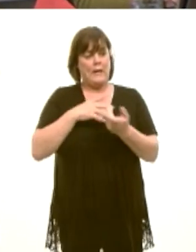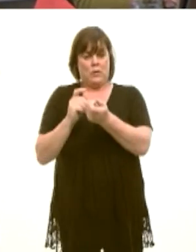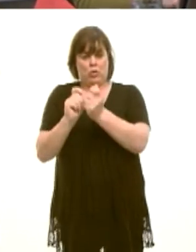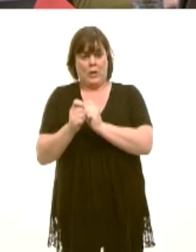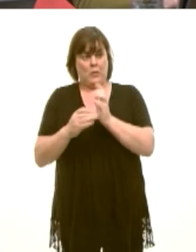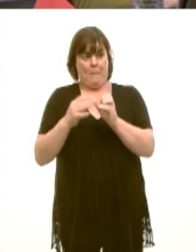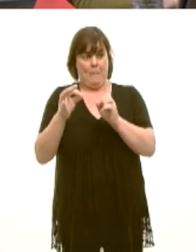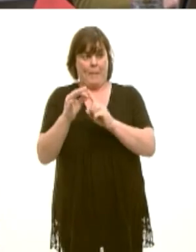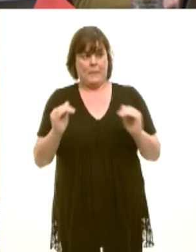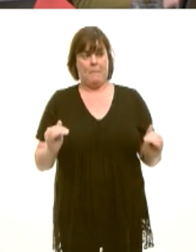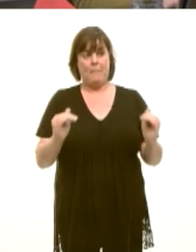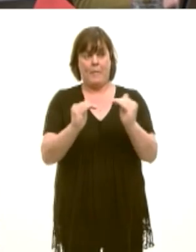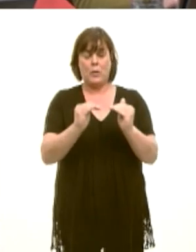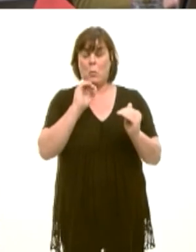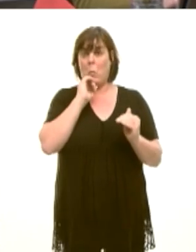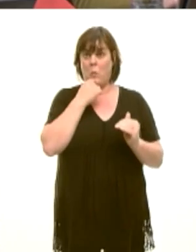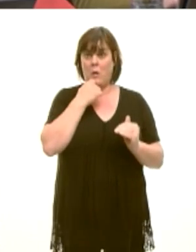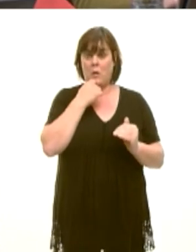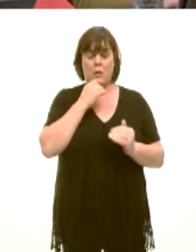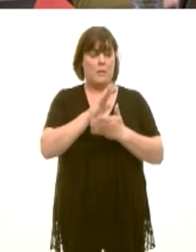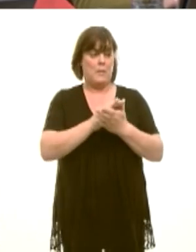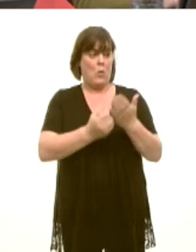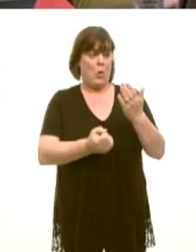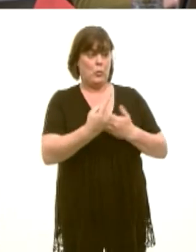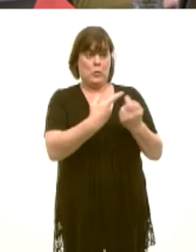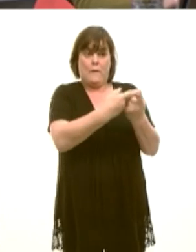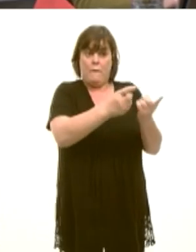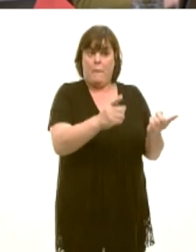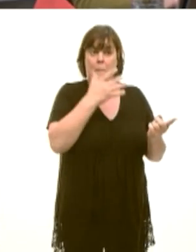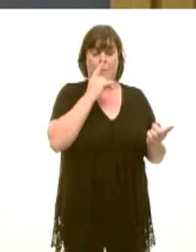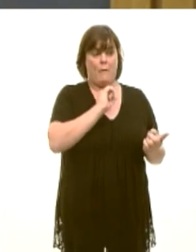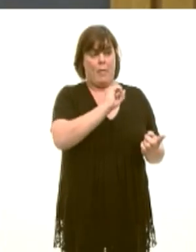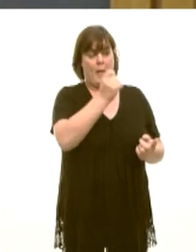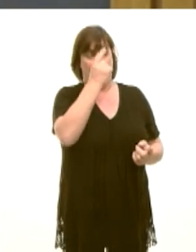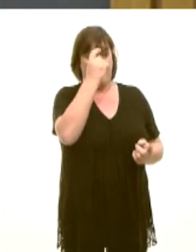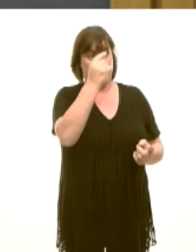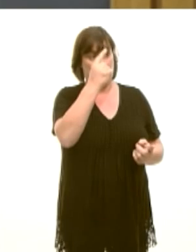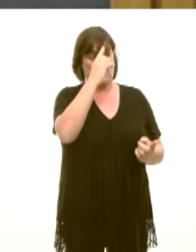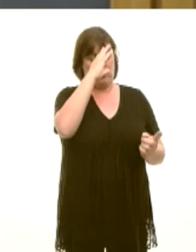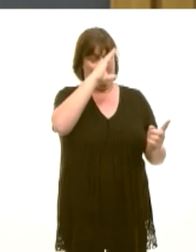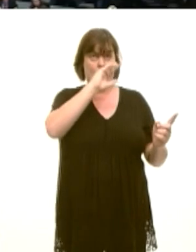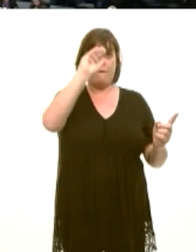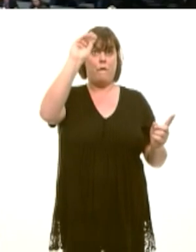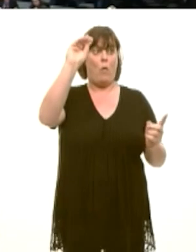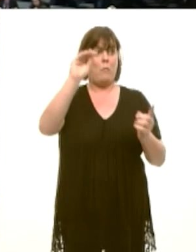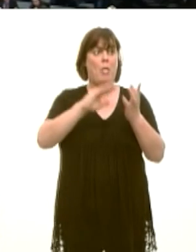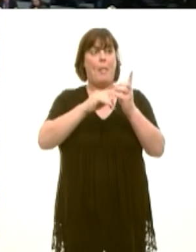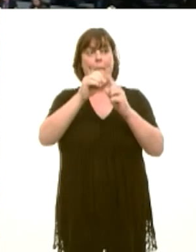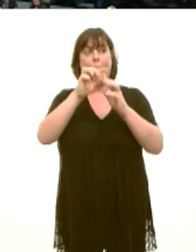i bobl felly roi eu barn ynglyn ‚ pha fath o system mapio a ddylai gael ei defnyddio.